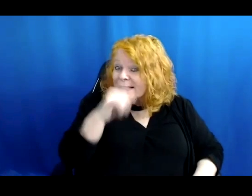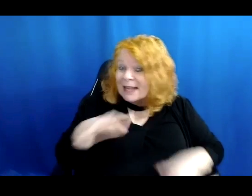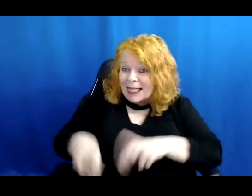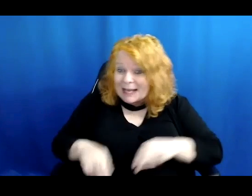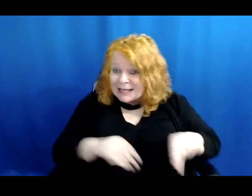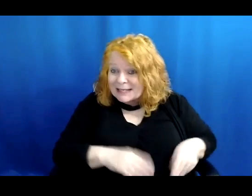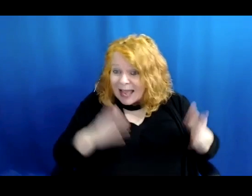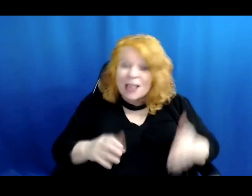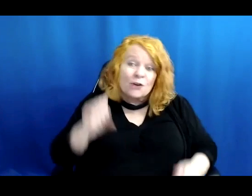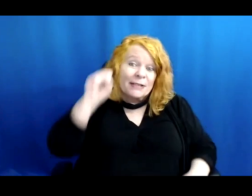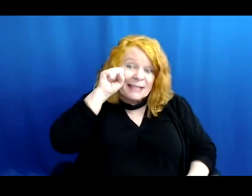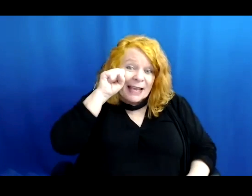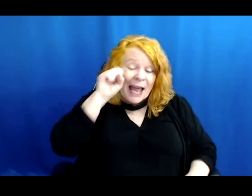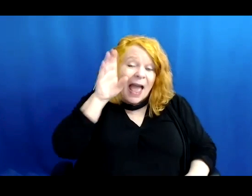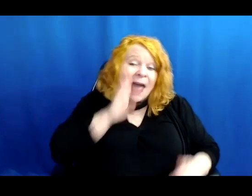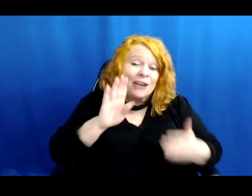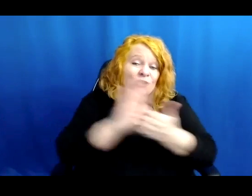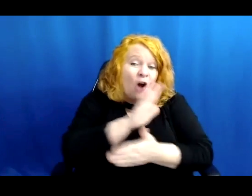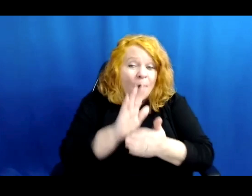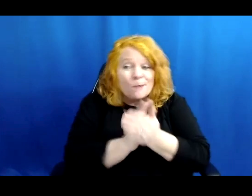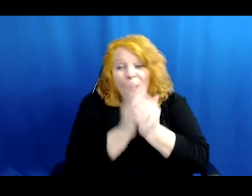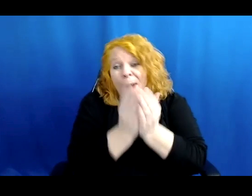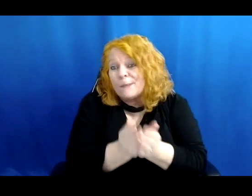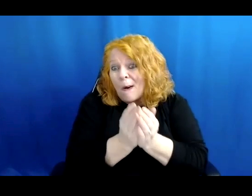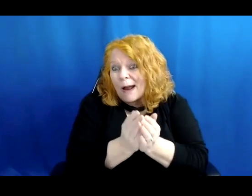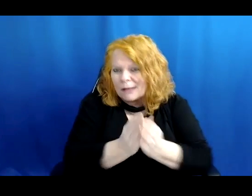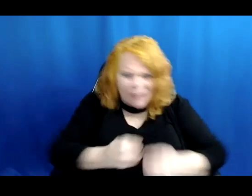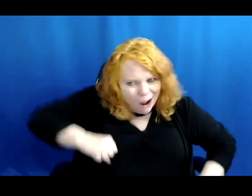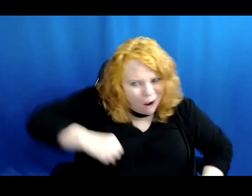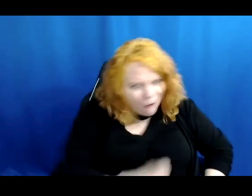Silly Sailor Sid in his cardboard boat. Ahoy me hearties.